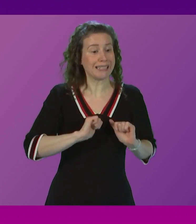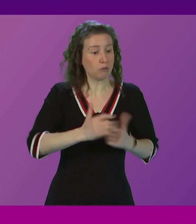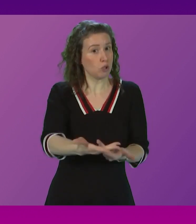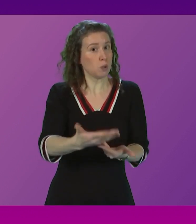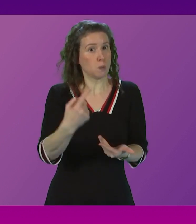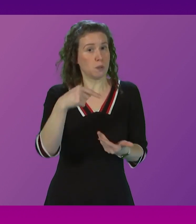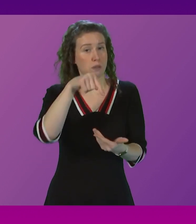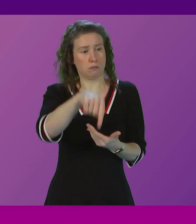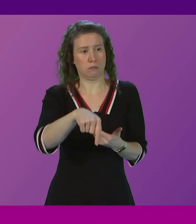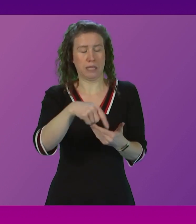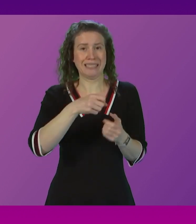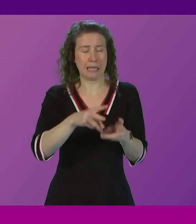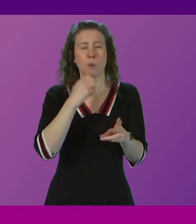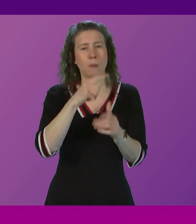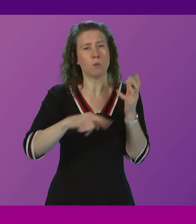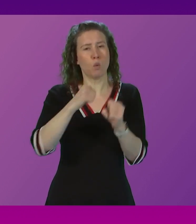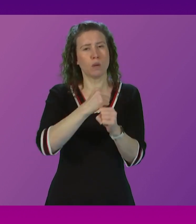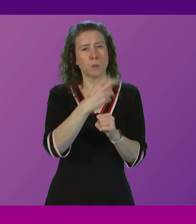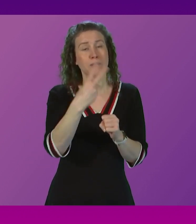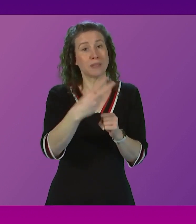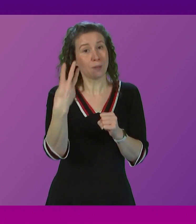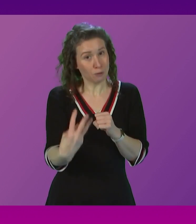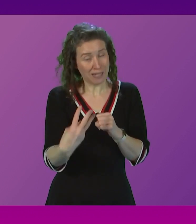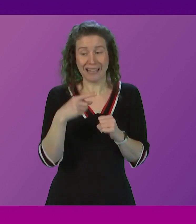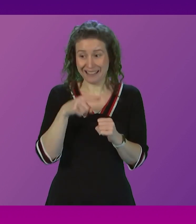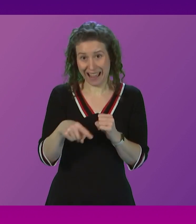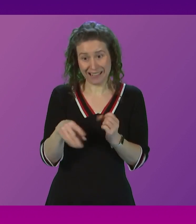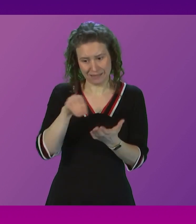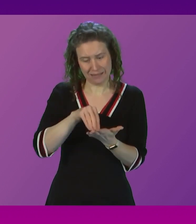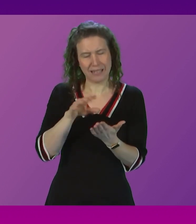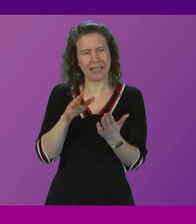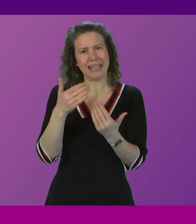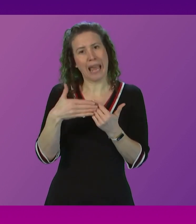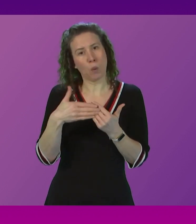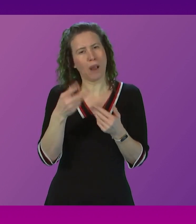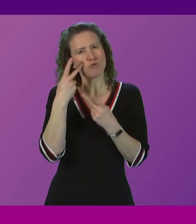2023. Indeed, that is reflected in the most recent gateway review, which notes that good